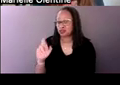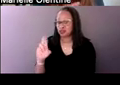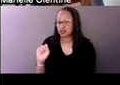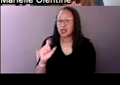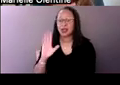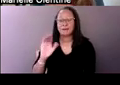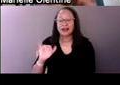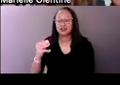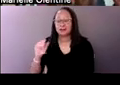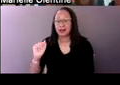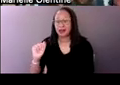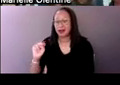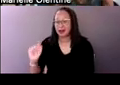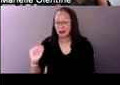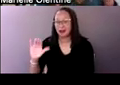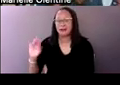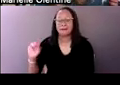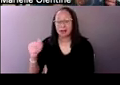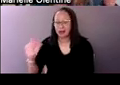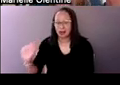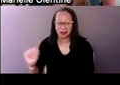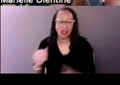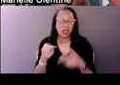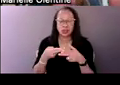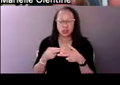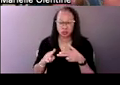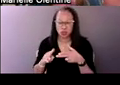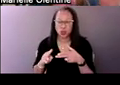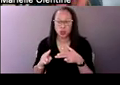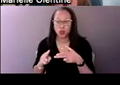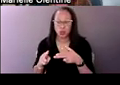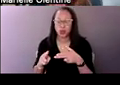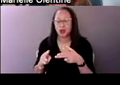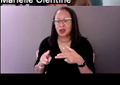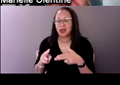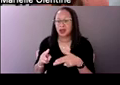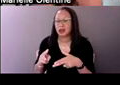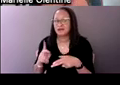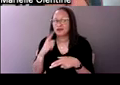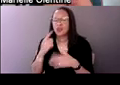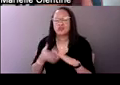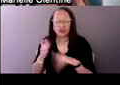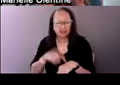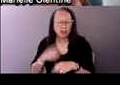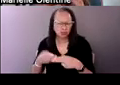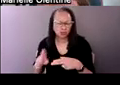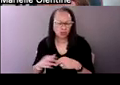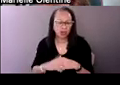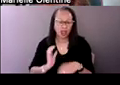And if I did find such a comp, actually that would be terrible for me. I should probably not make that film in the next couple of years, because it's way